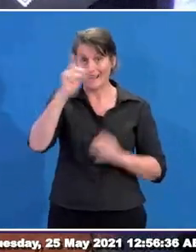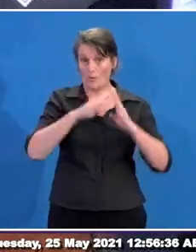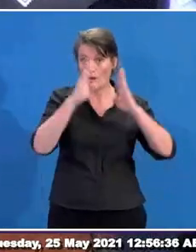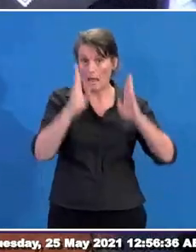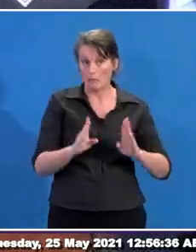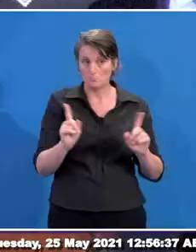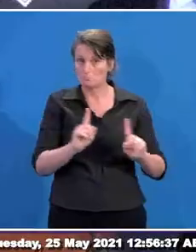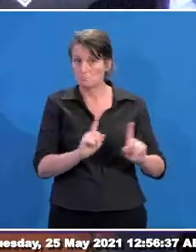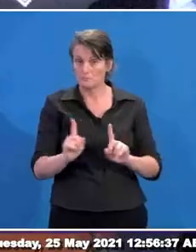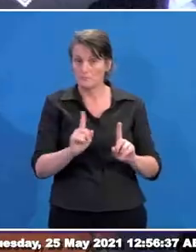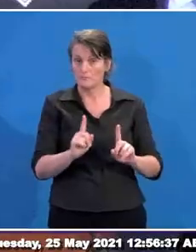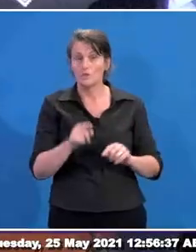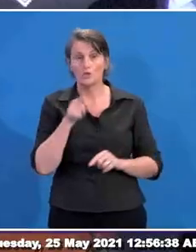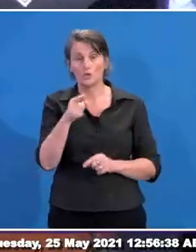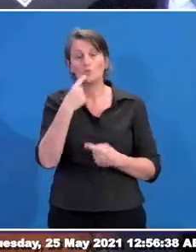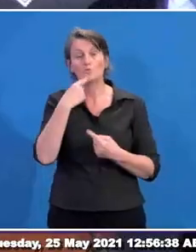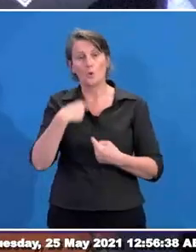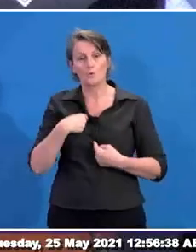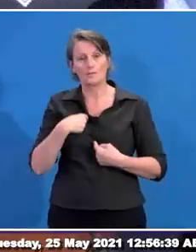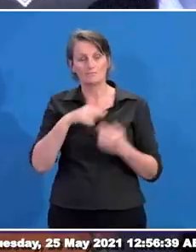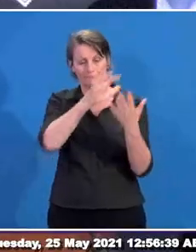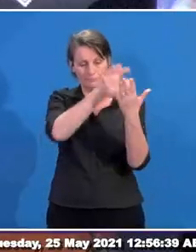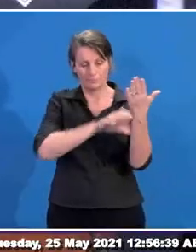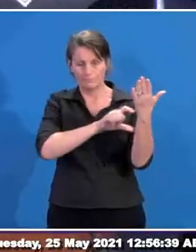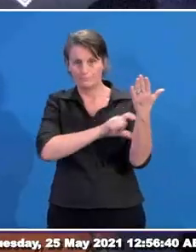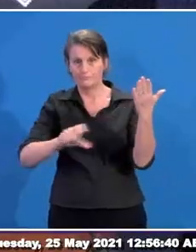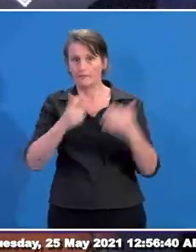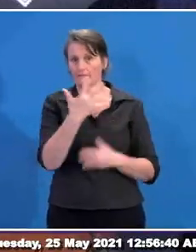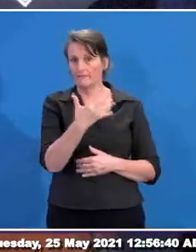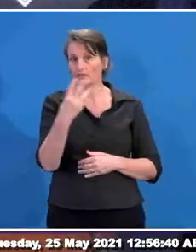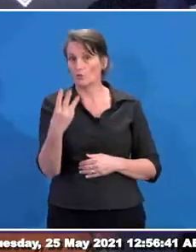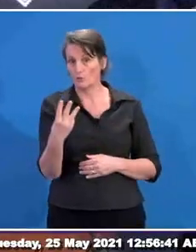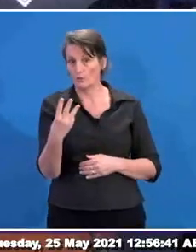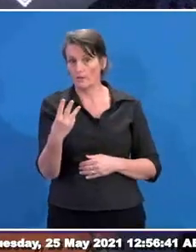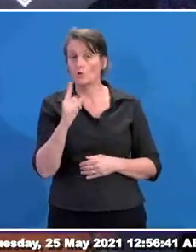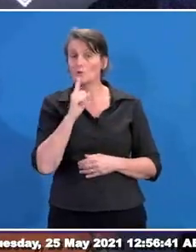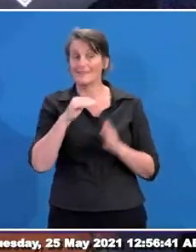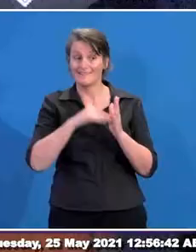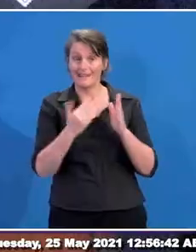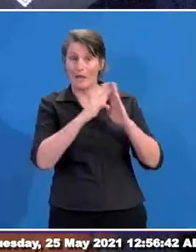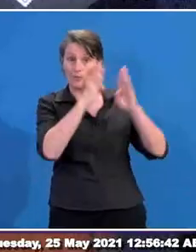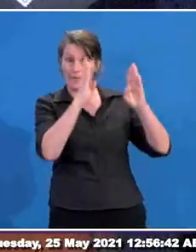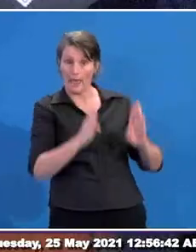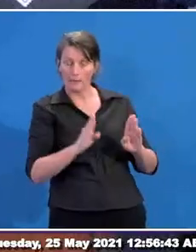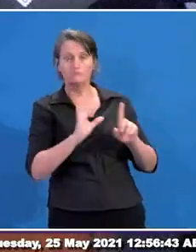You've told the Royal Commission at paragraph 53 that the situation in the house is now much improved.